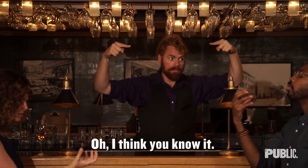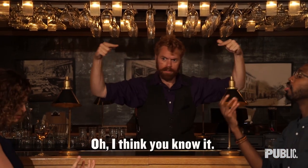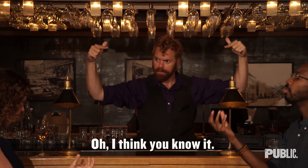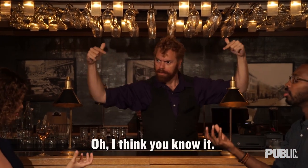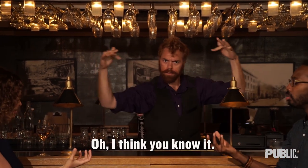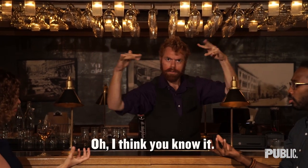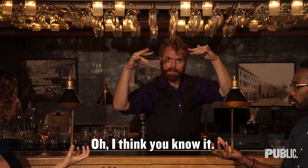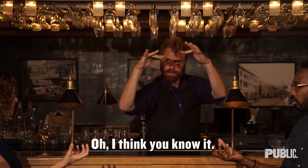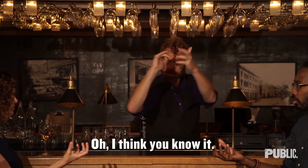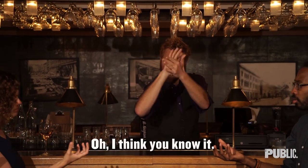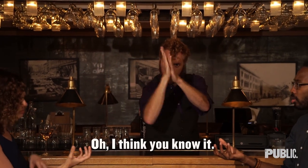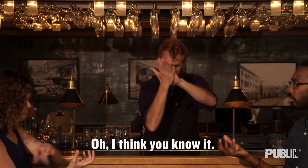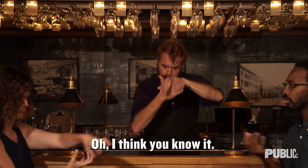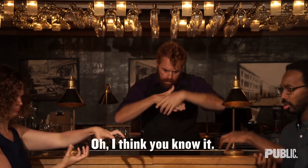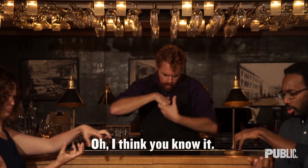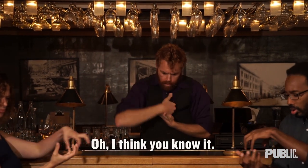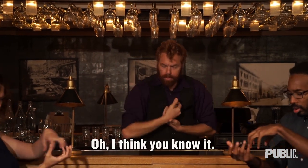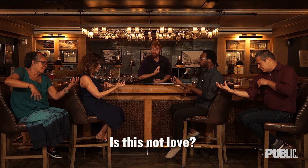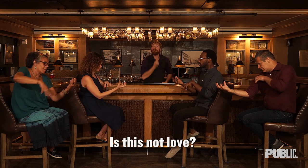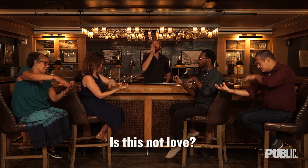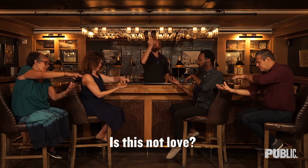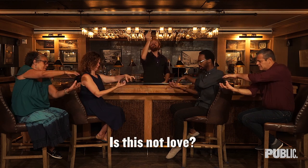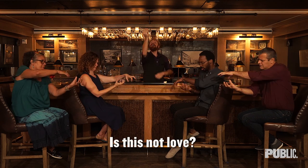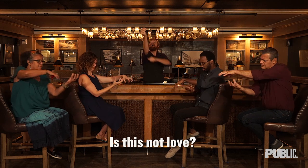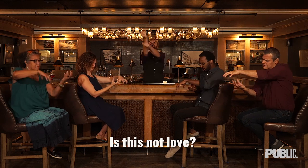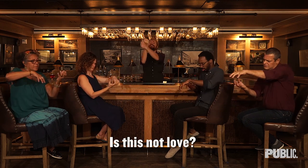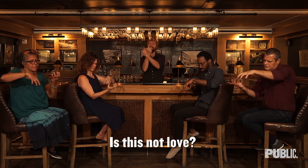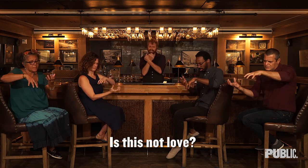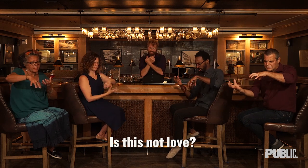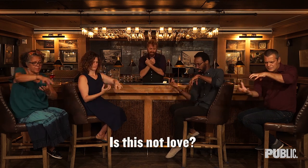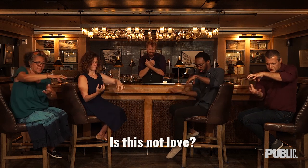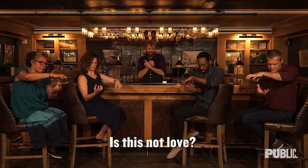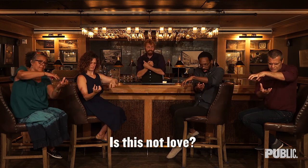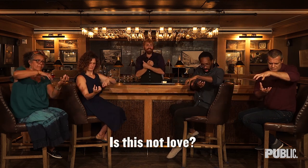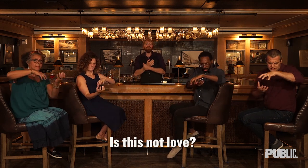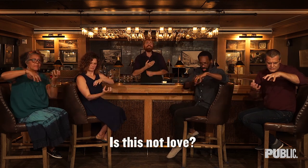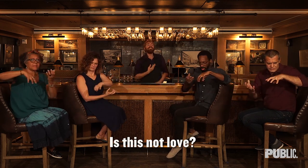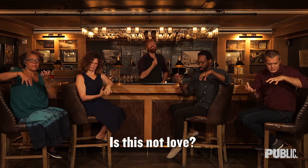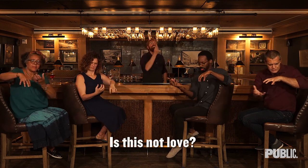Oh, I think you know it. Is this not love?